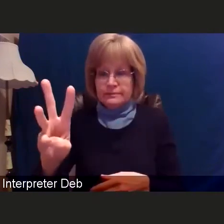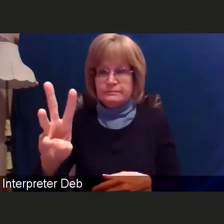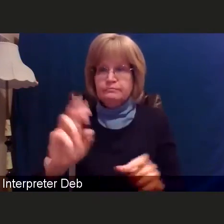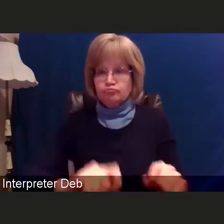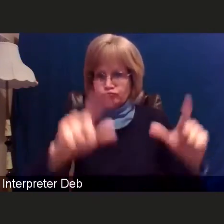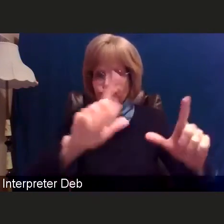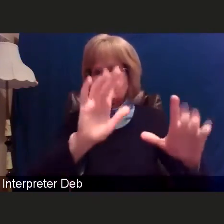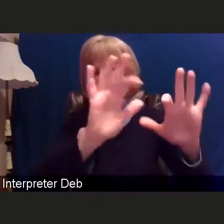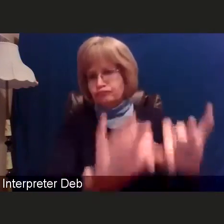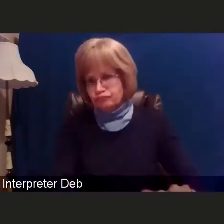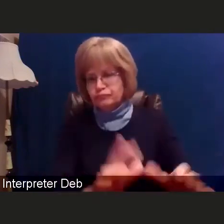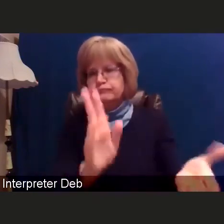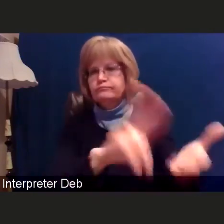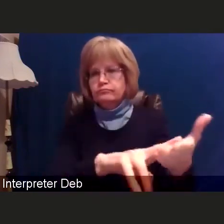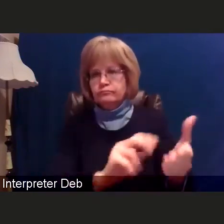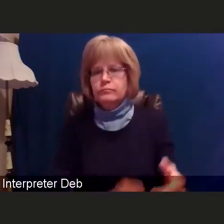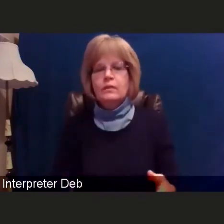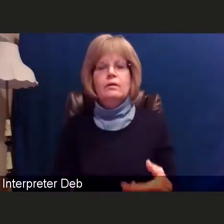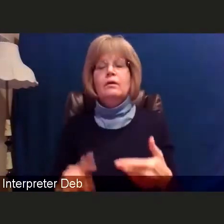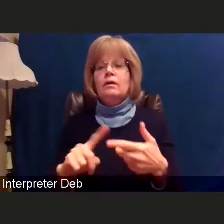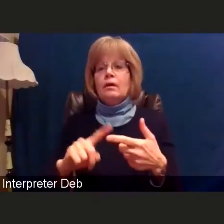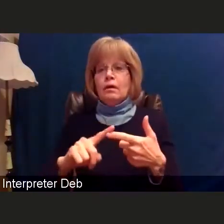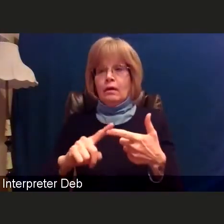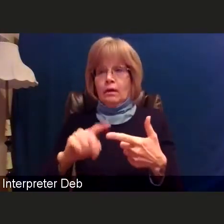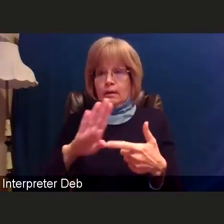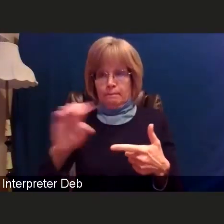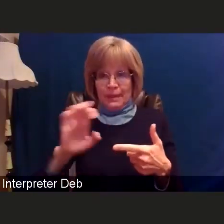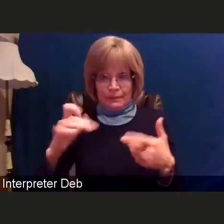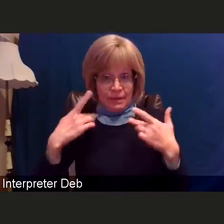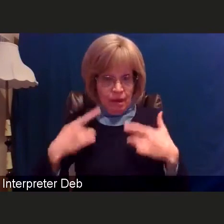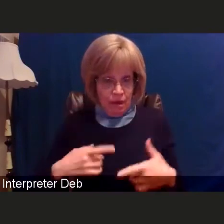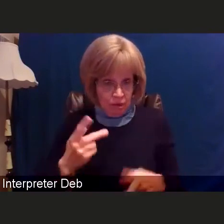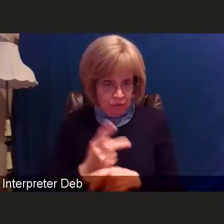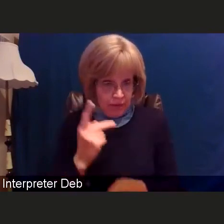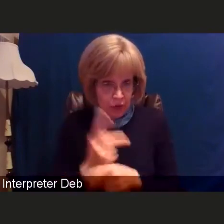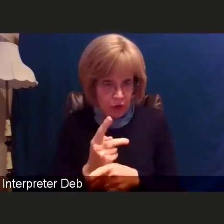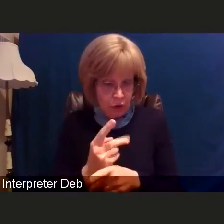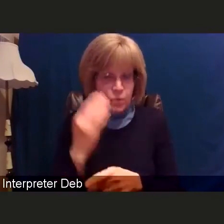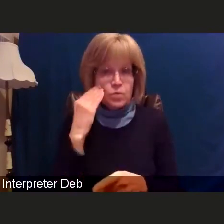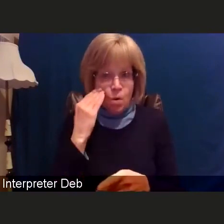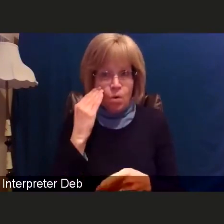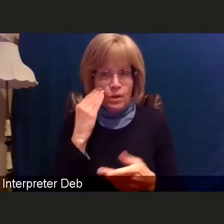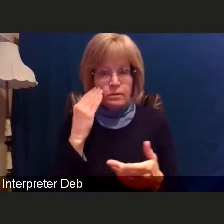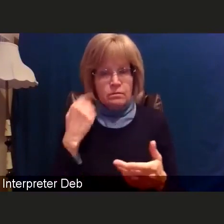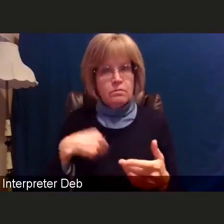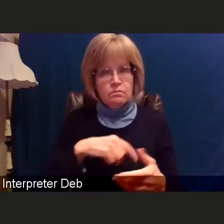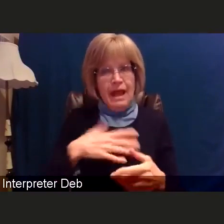Beebe Healthcare, knowing that we needed to serve our community and the people that Beebe Healthcare touches,